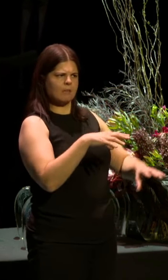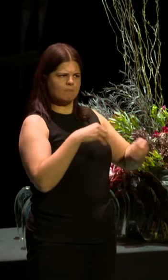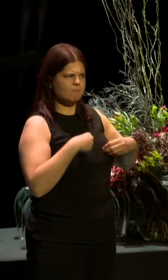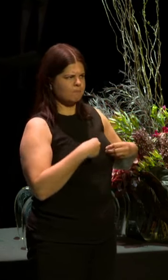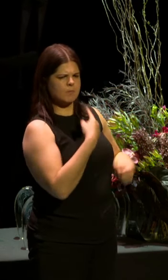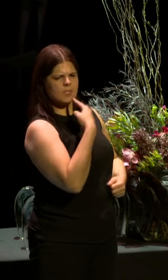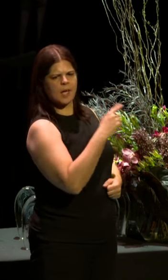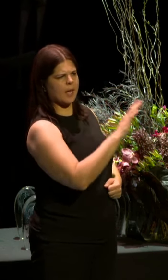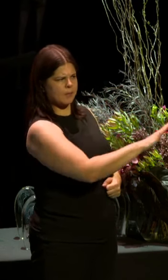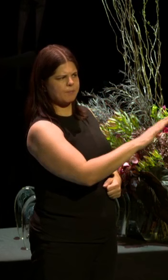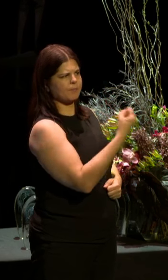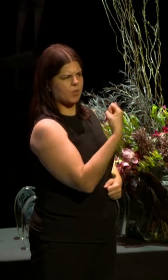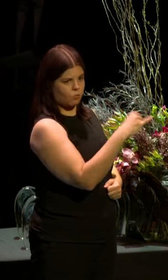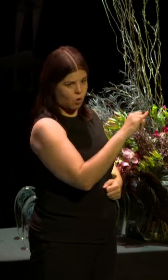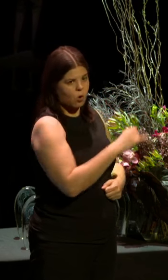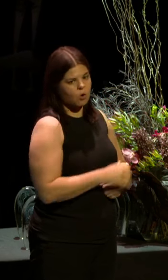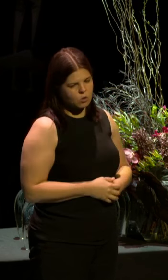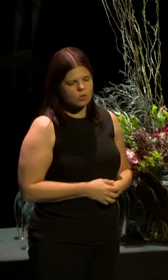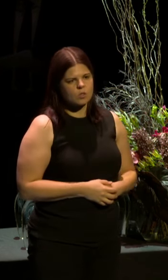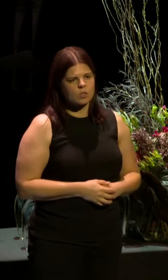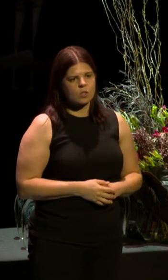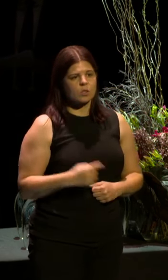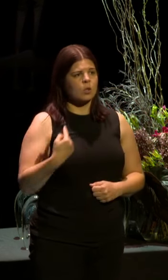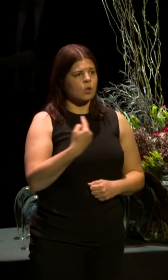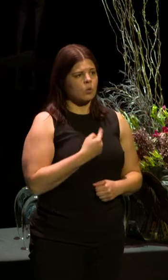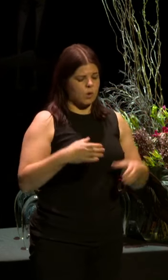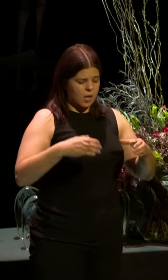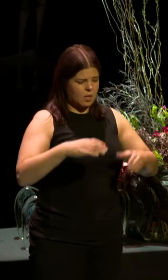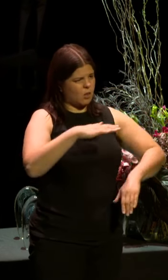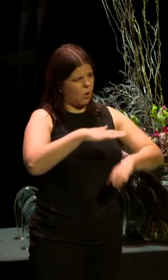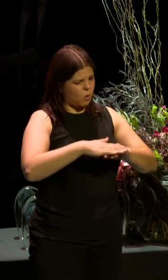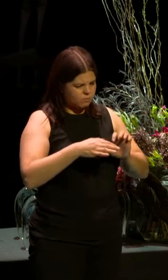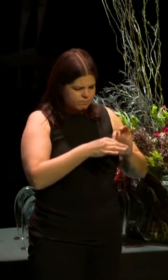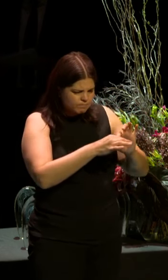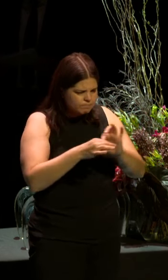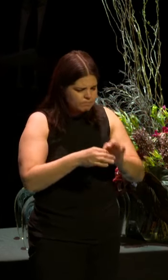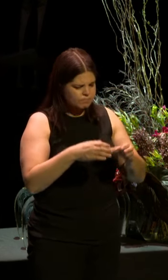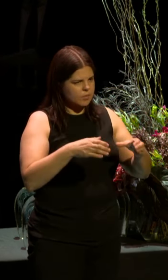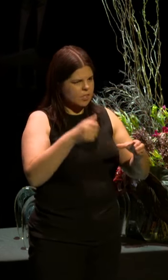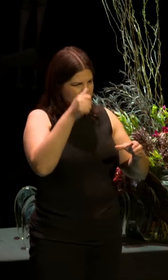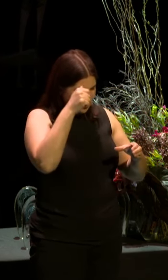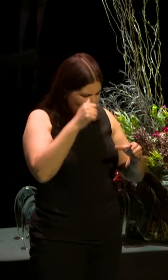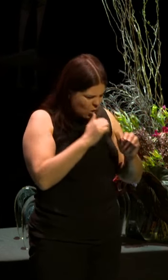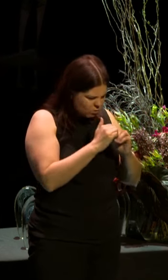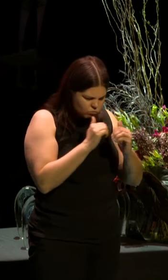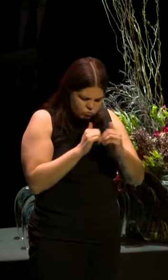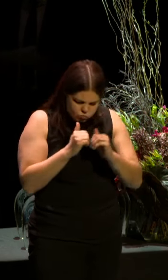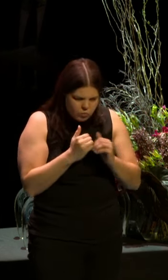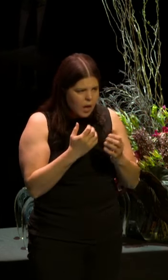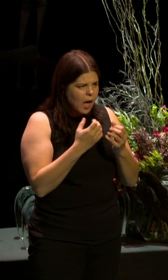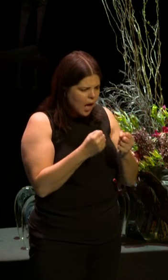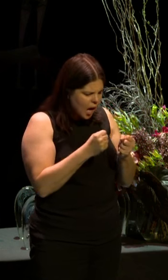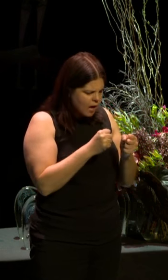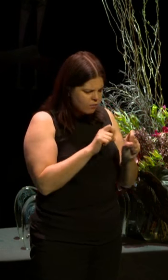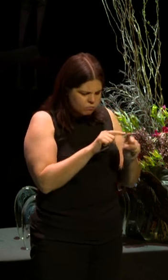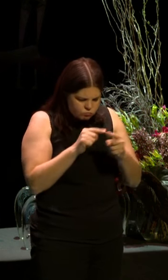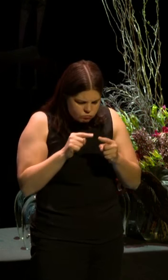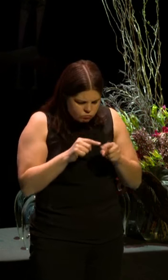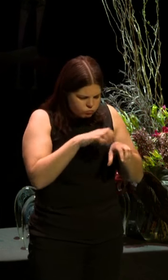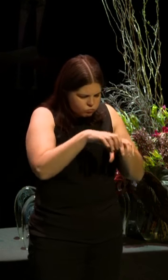So knowing that our wholeness is made up of smaller factions and divisions but also beauties,